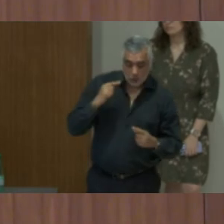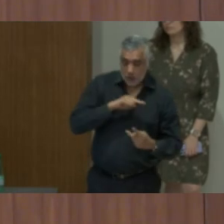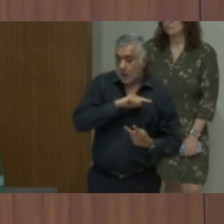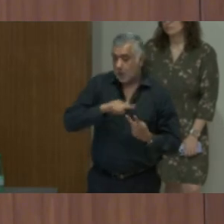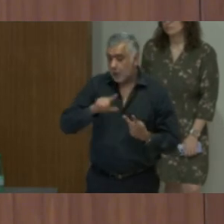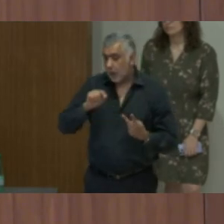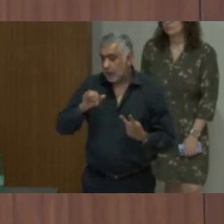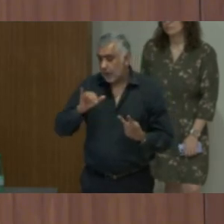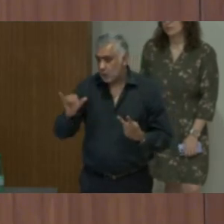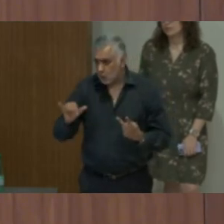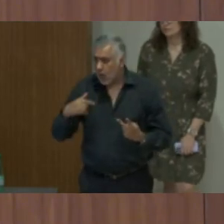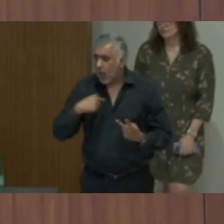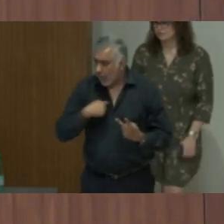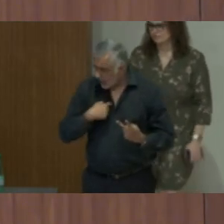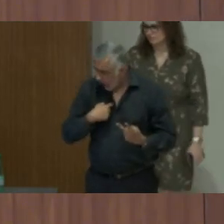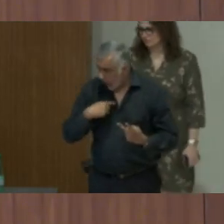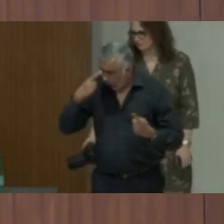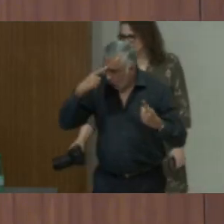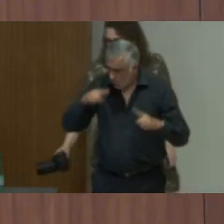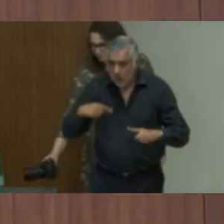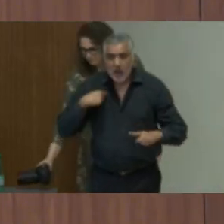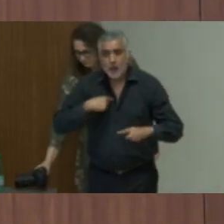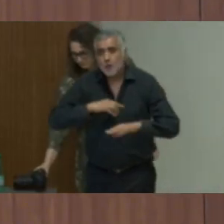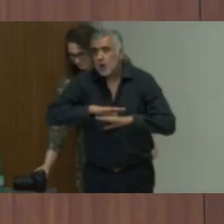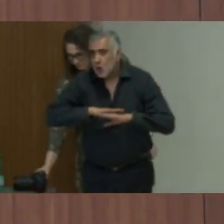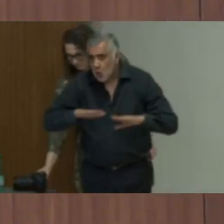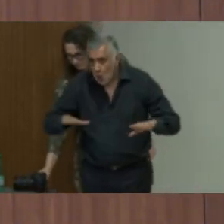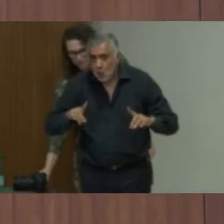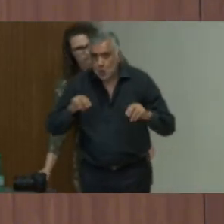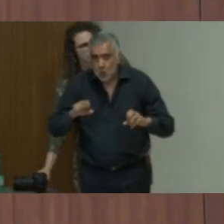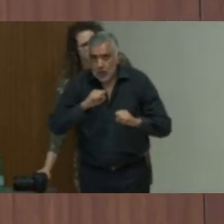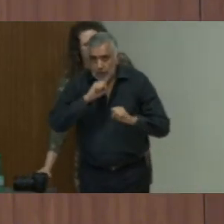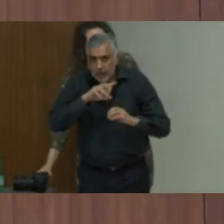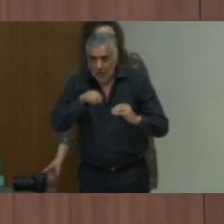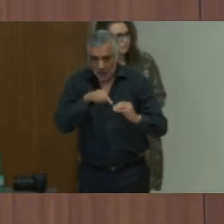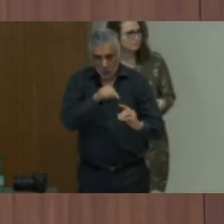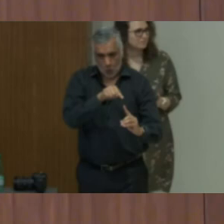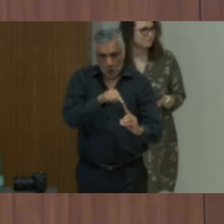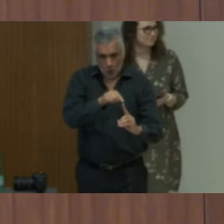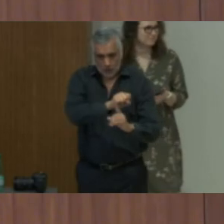And I agree that if we don't do something about those sorts of divisions within ourselves